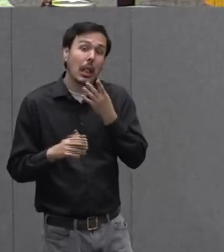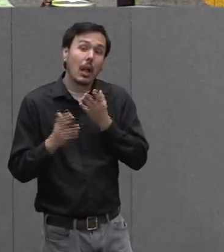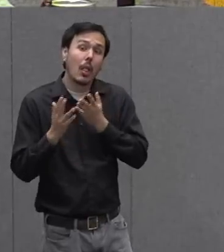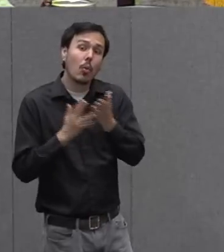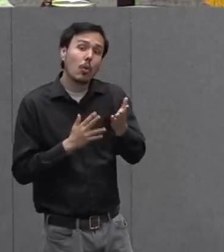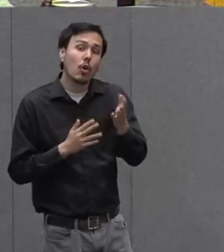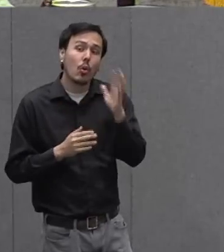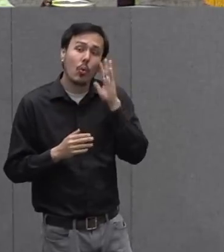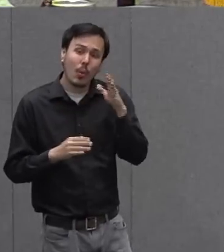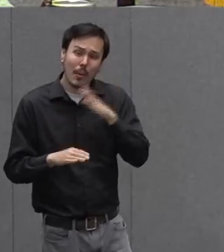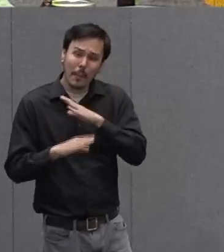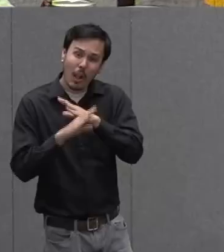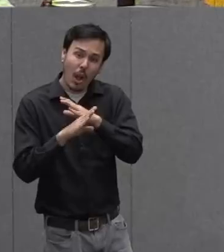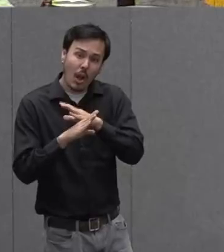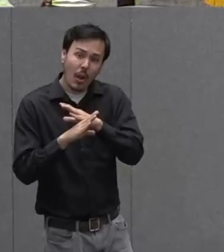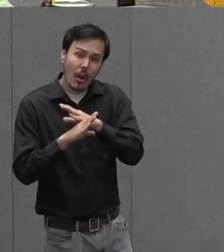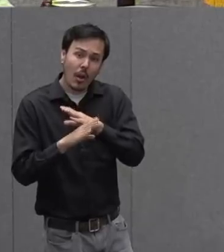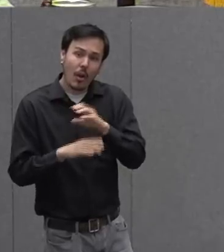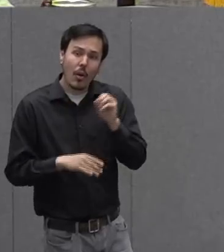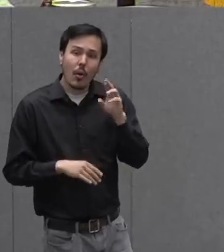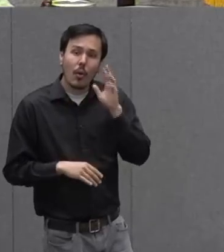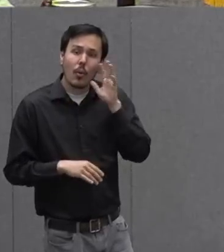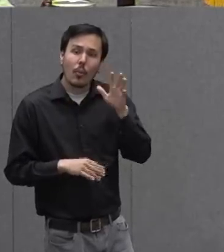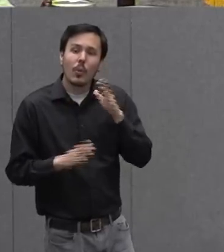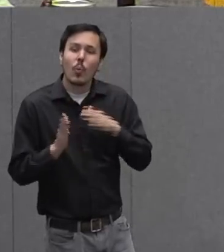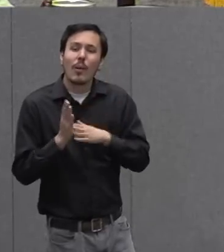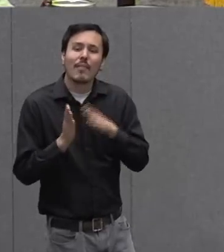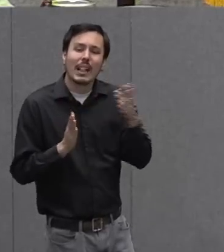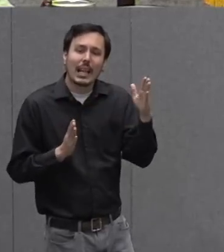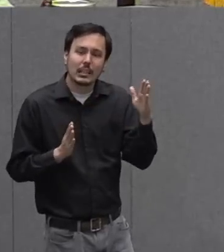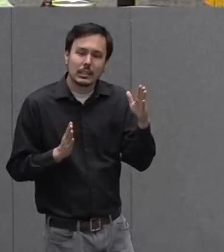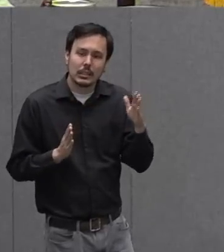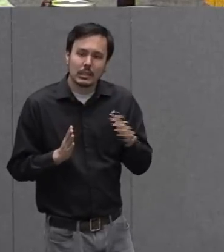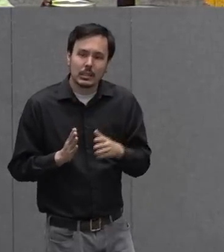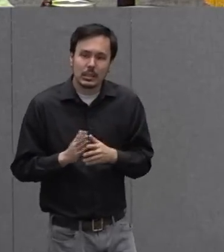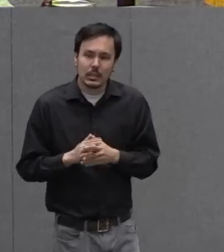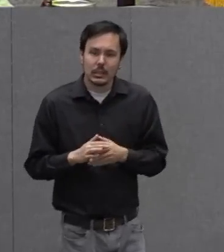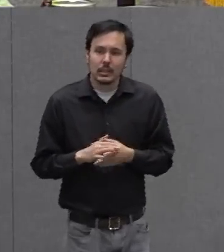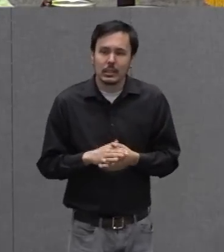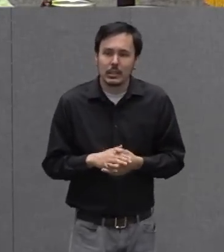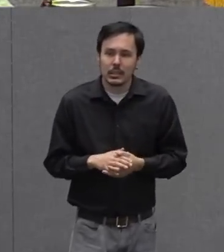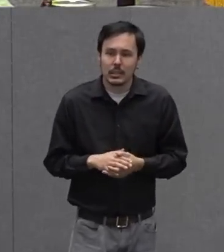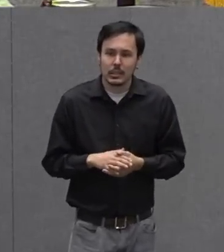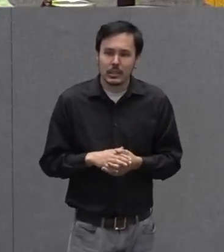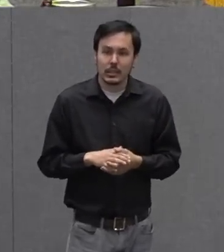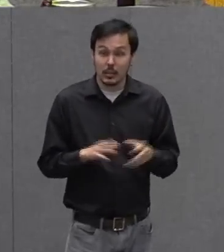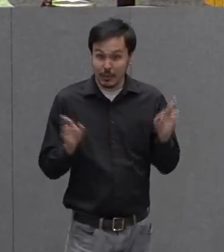Will it be blocked or will it be reflected or bounce off? Ready?